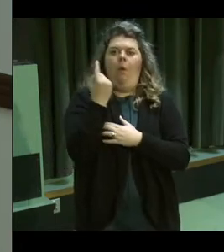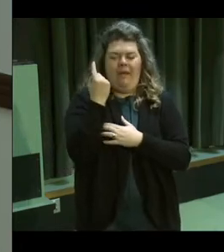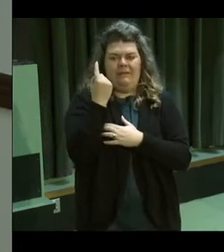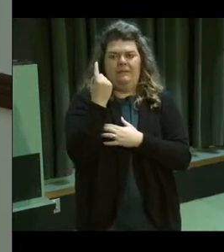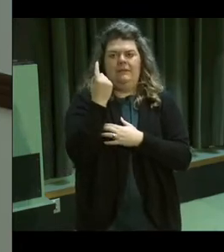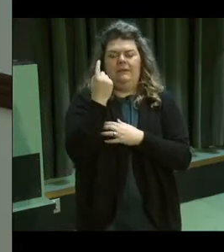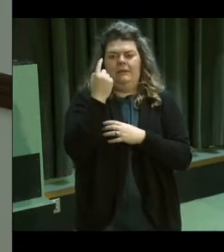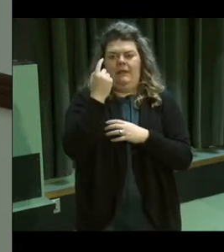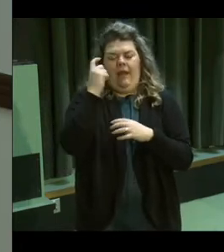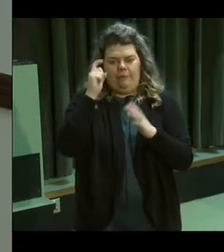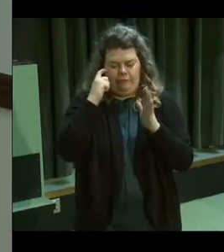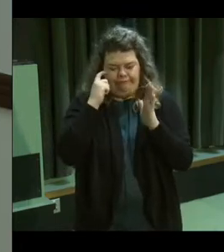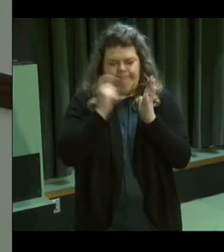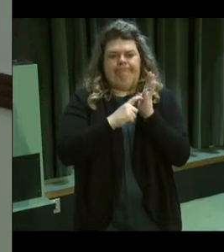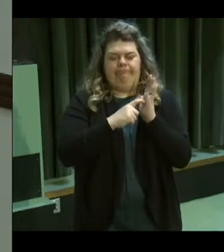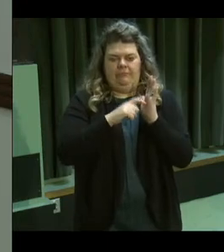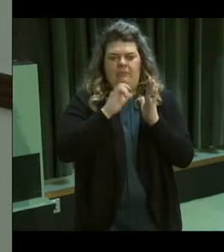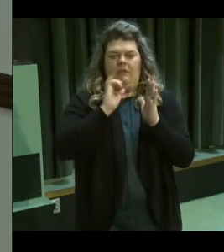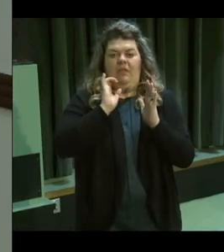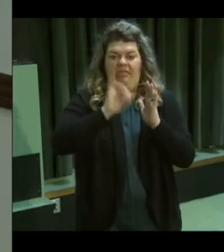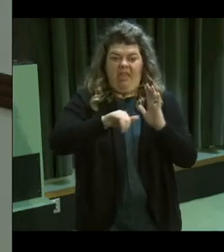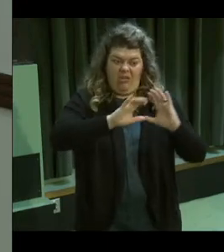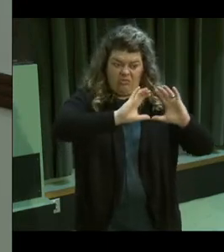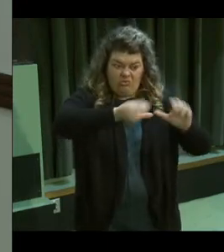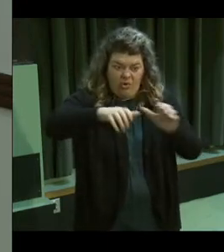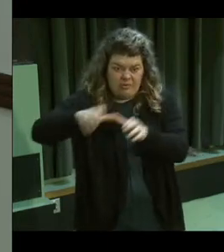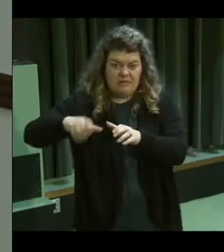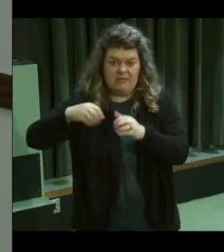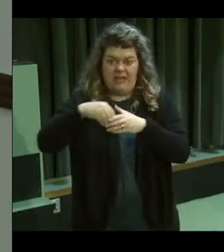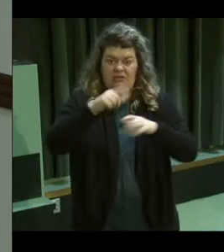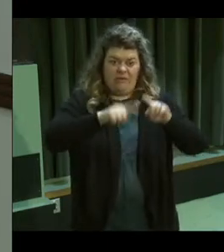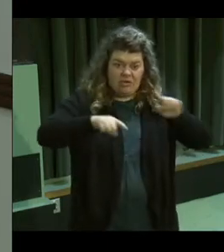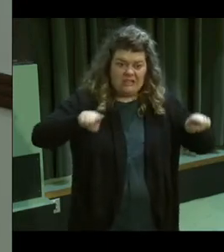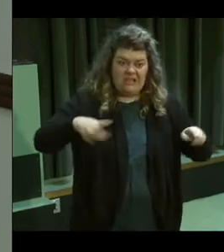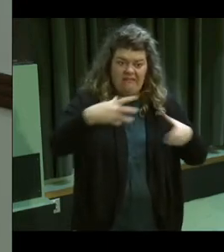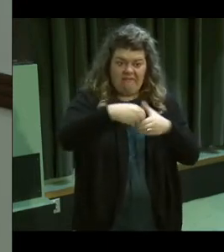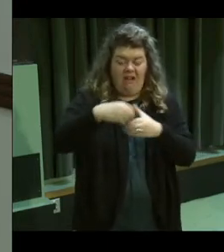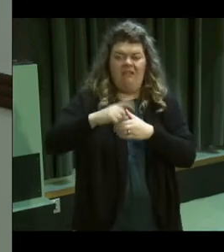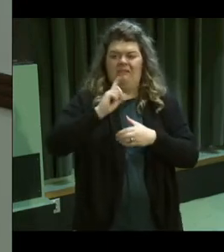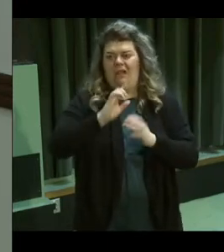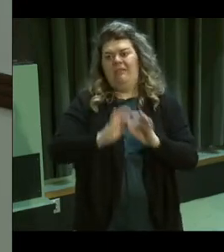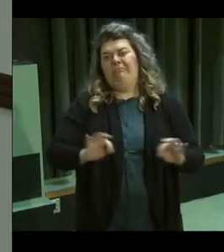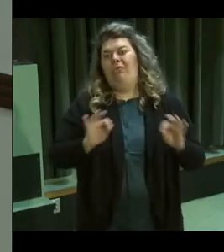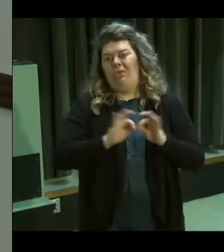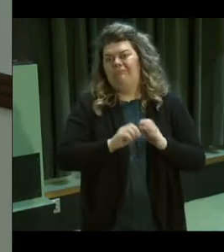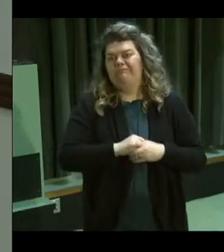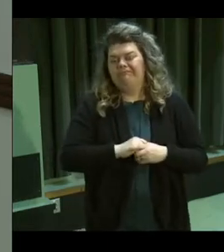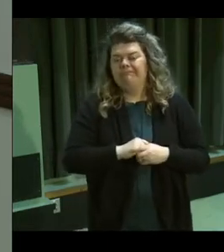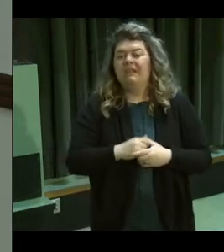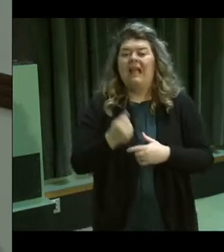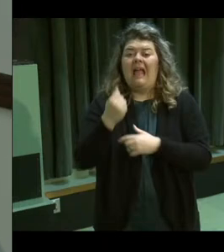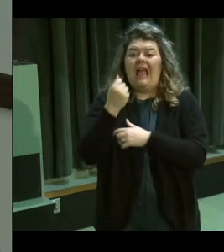acknowledge and understand how